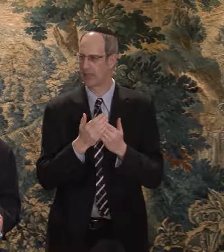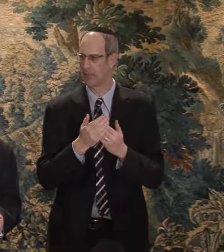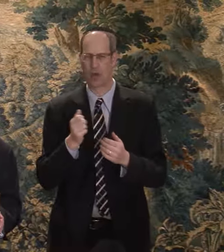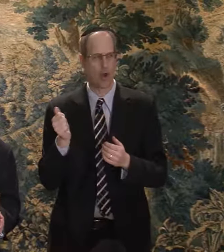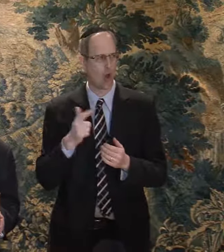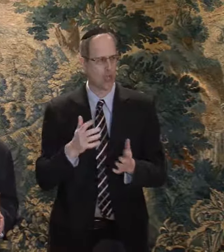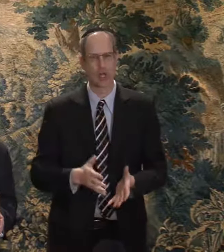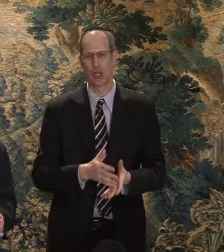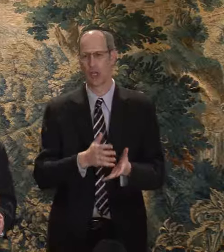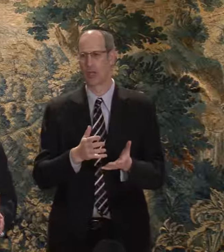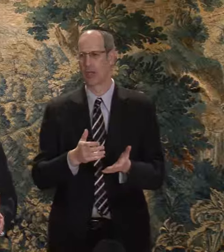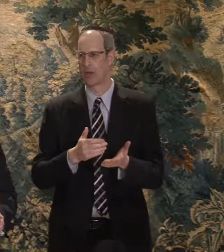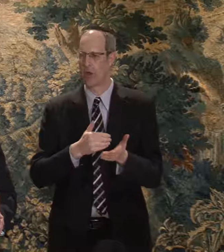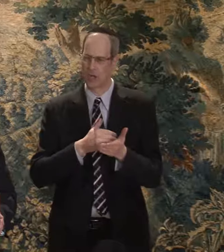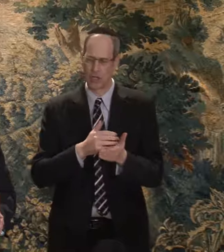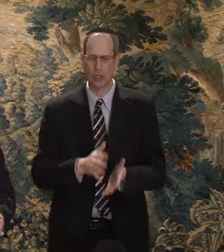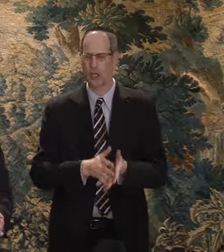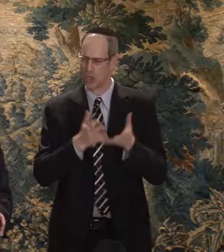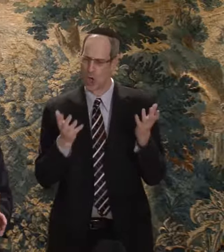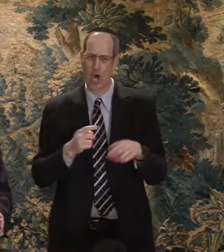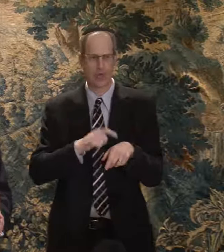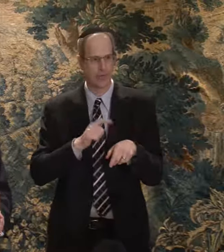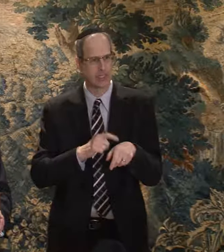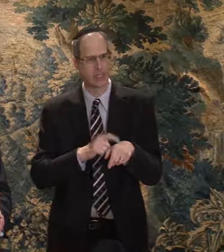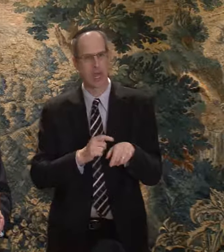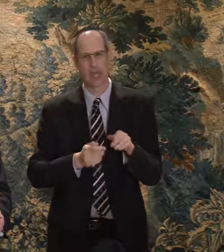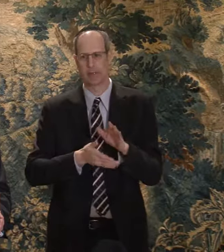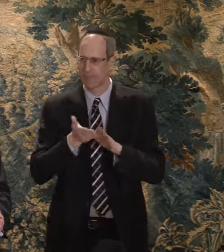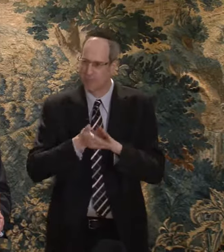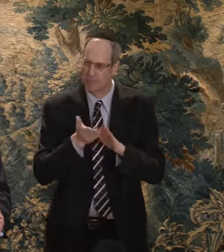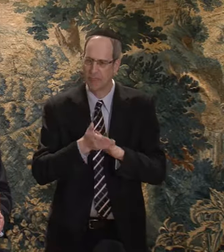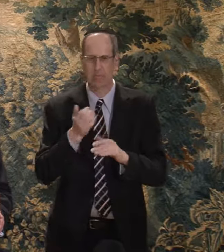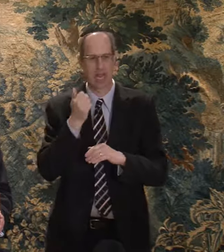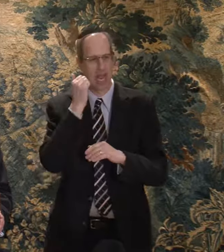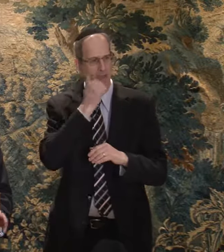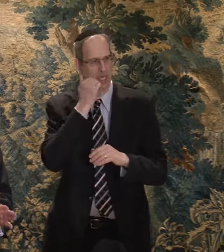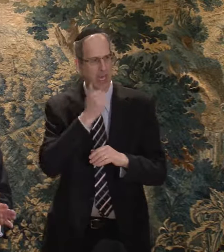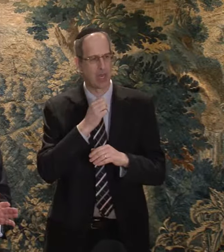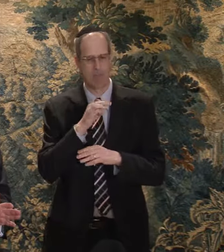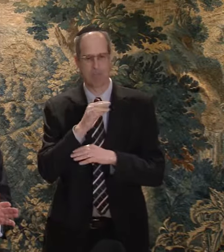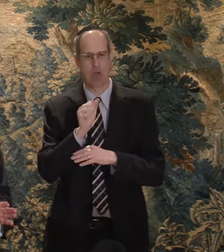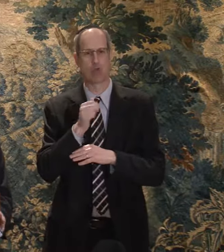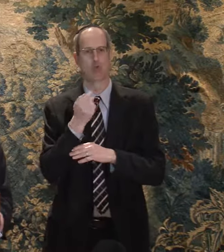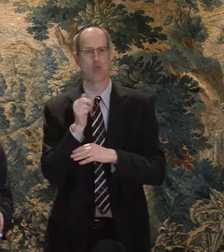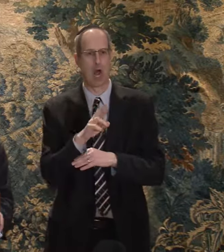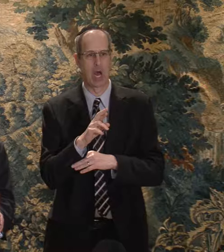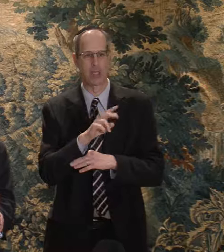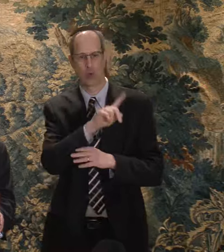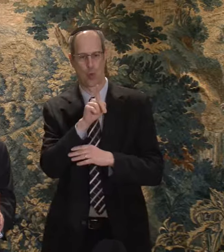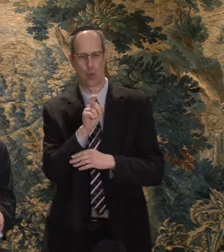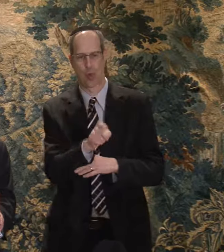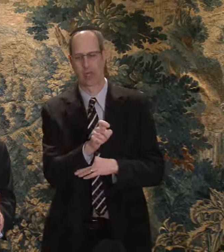amount of time and Fela every day and the morale asks a question what is the